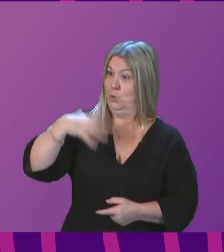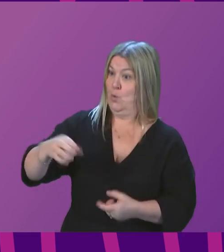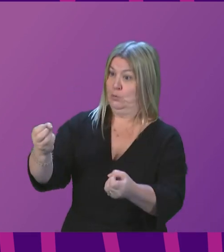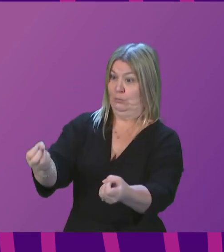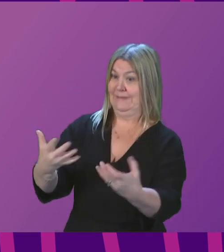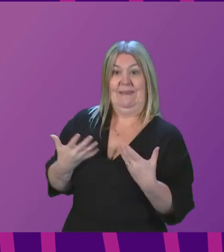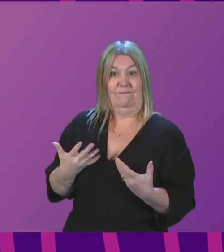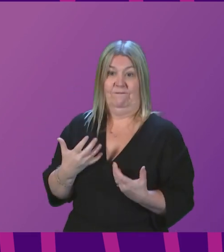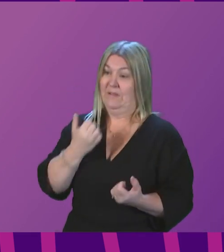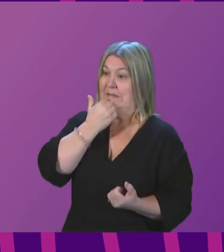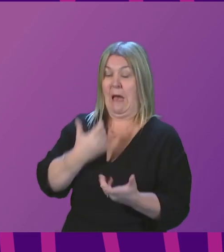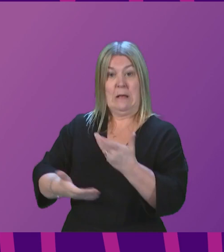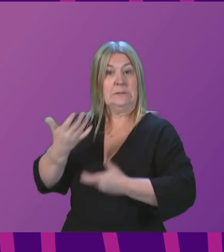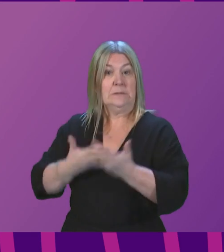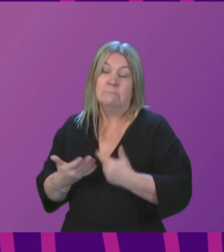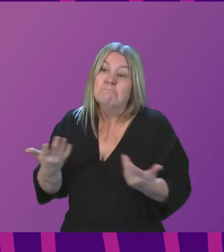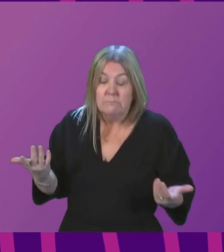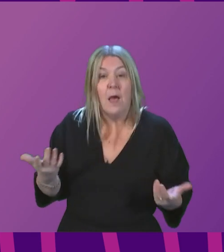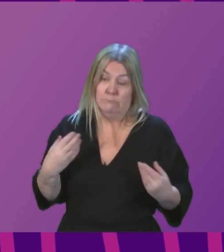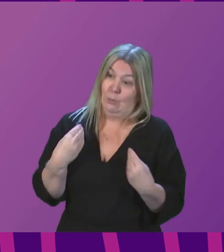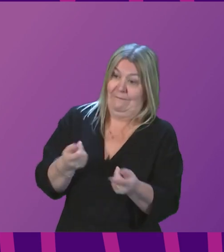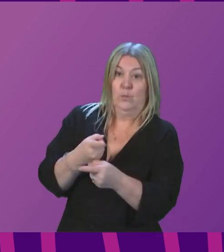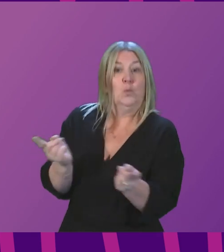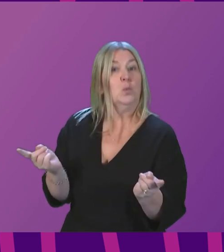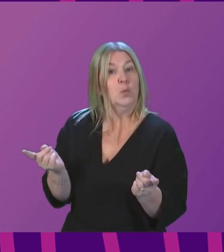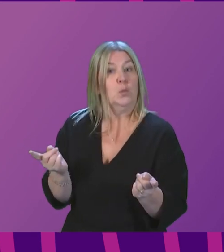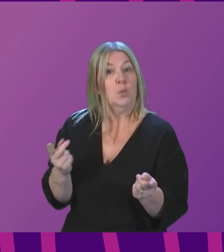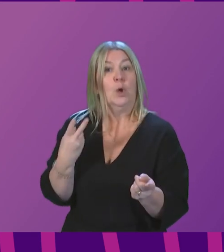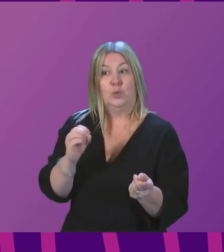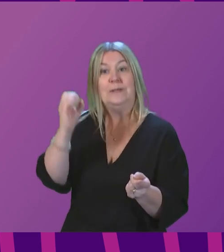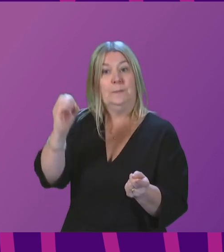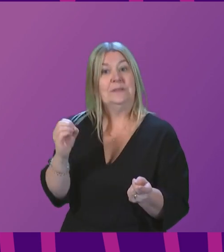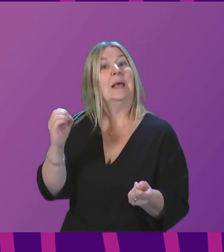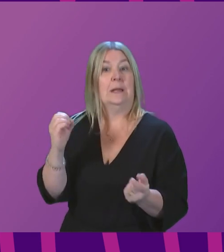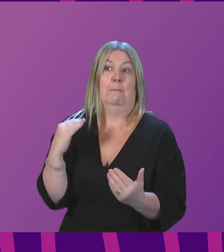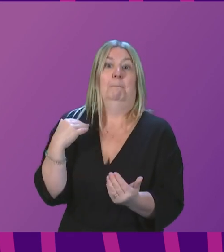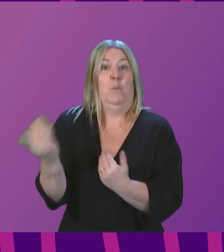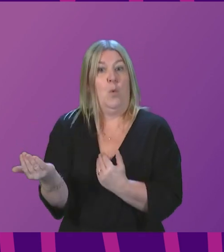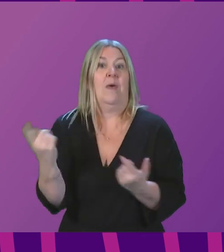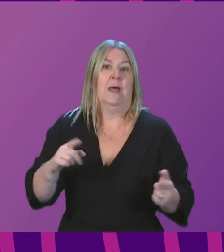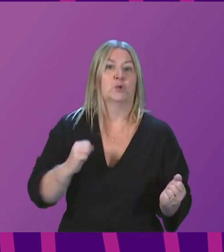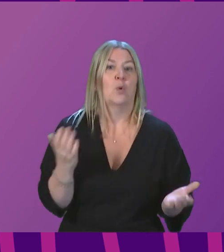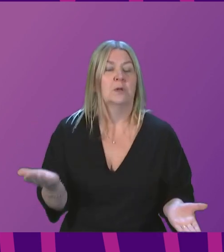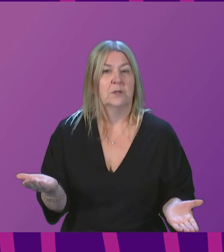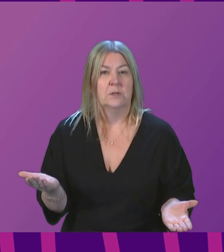there is the data. I say gently to Douglas Ross, because I know that he is having a tough time politically,